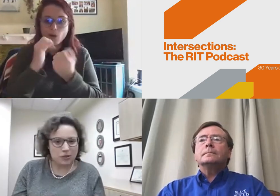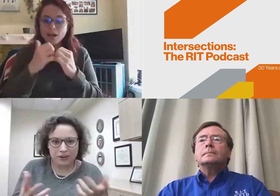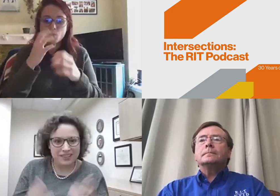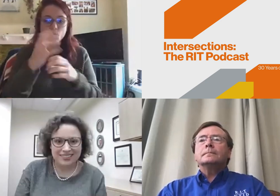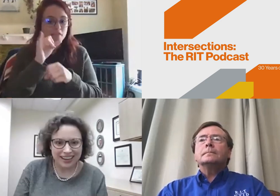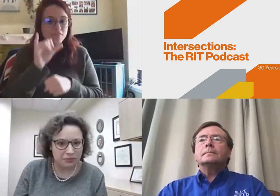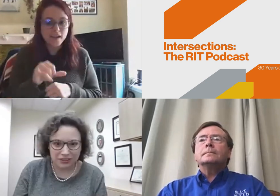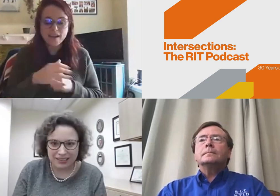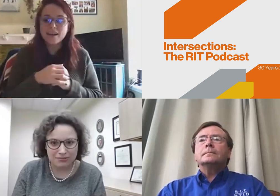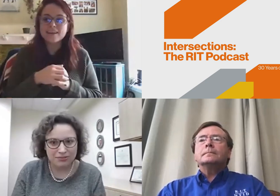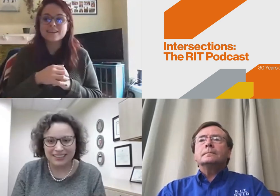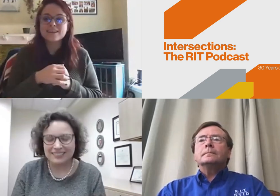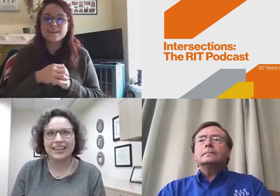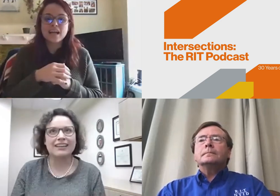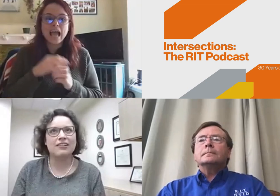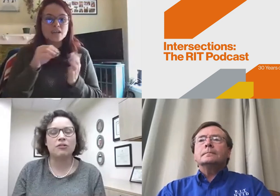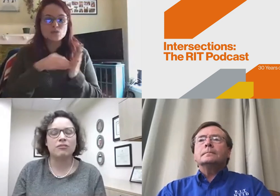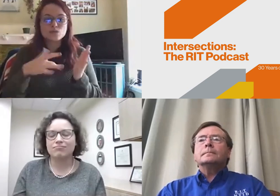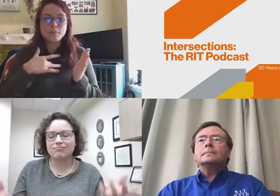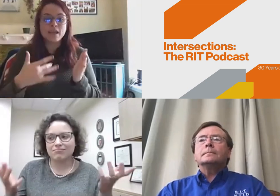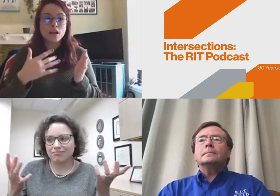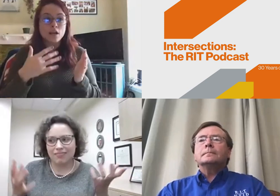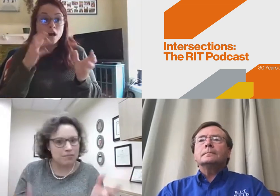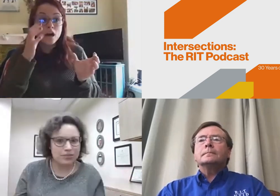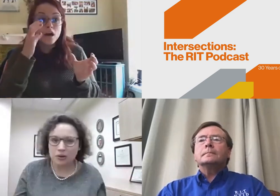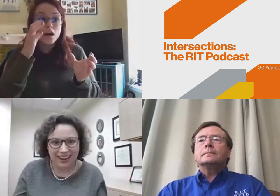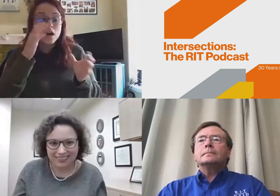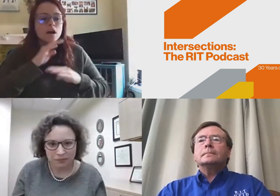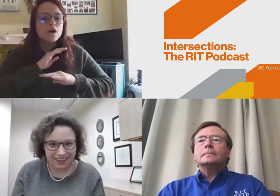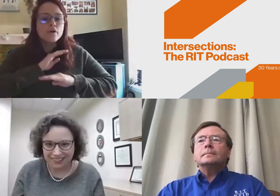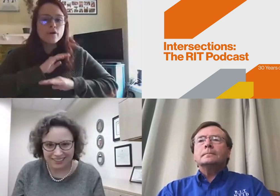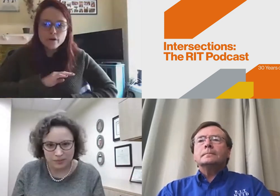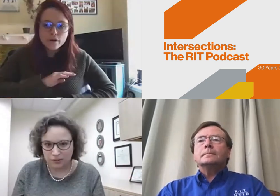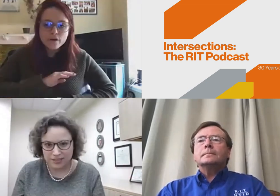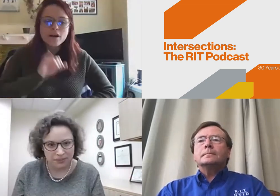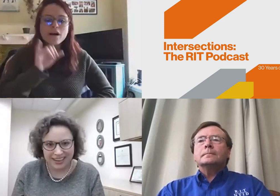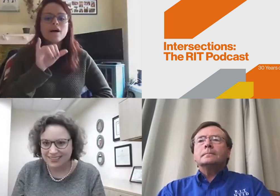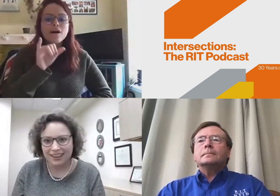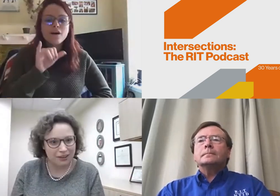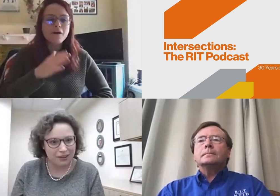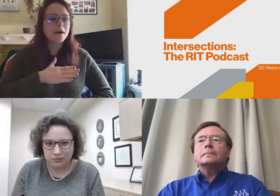Students will breathe a sigh of relief and say, "I'm so glad that we got these supports in place.